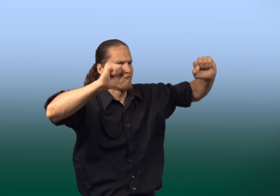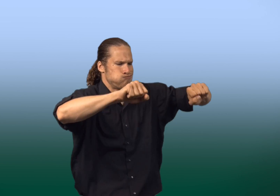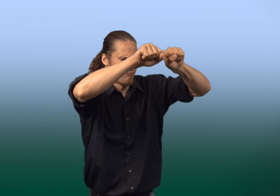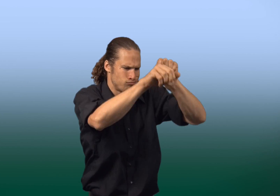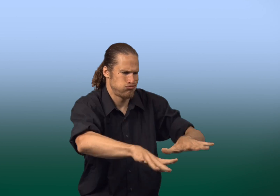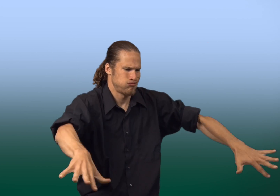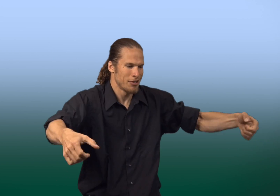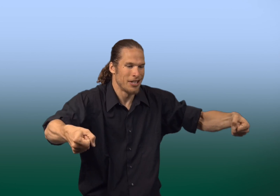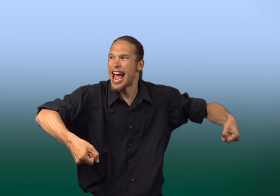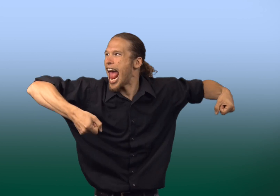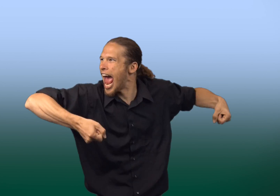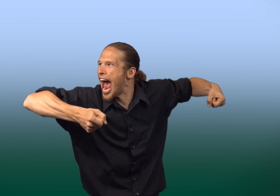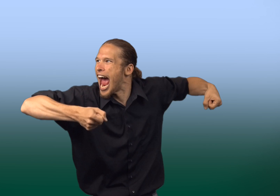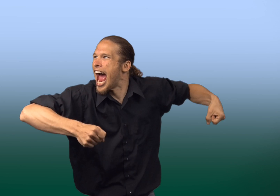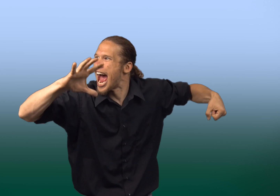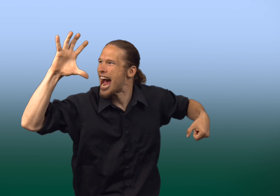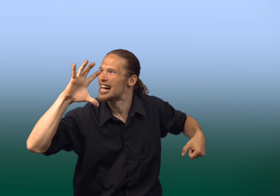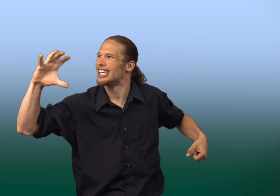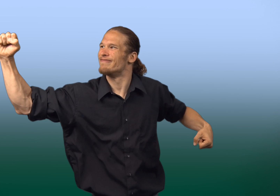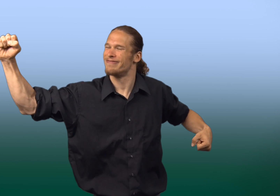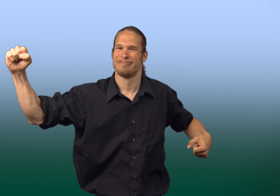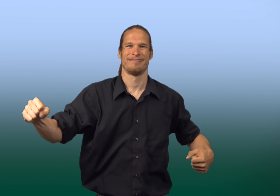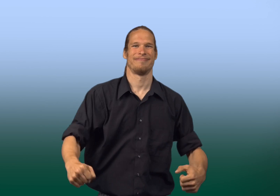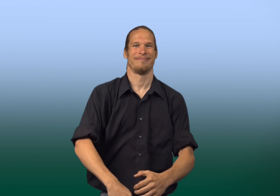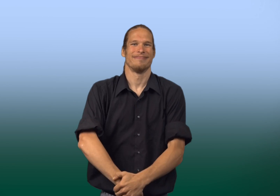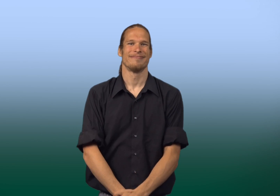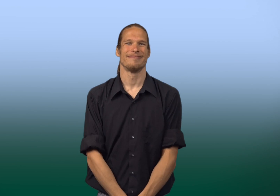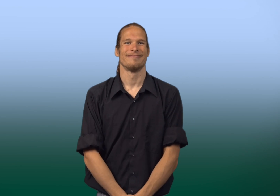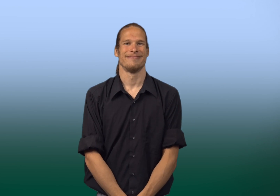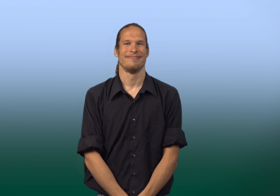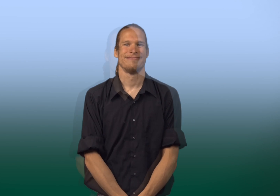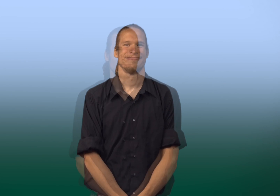And then he found a dirty clothes basket, dumped out the clothes and took off with it.